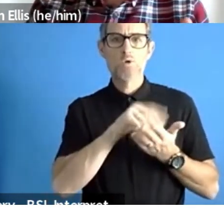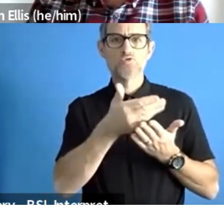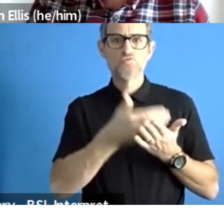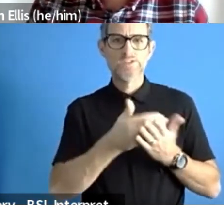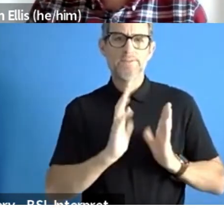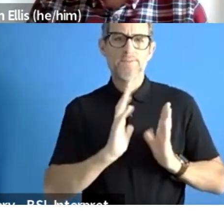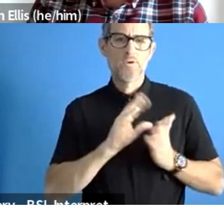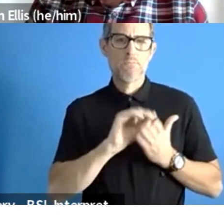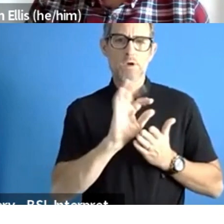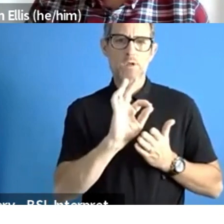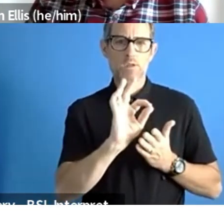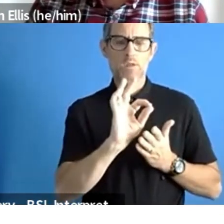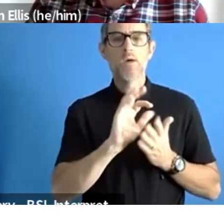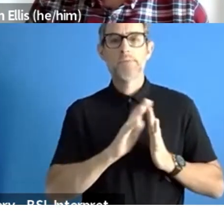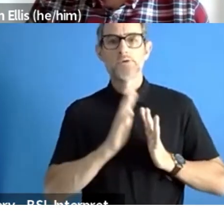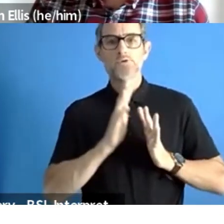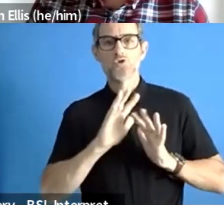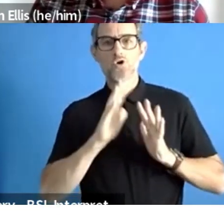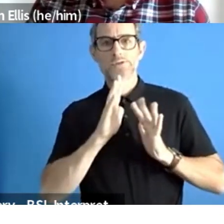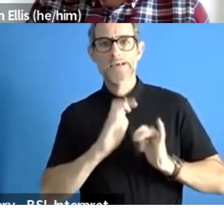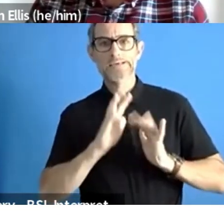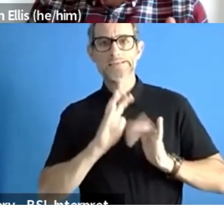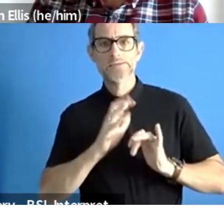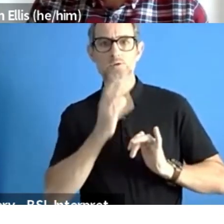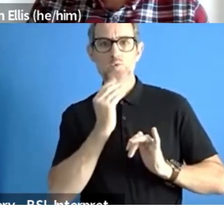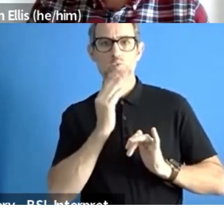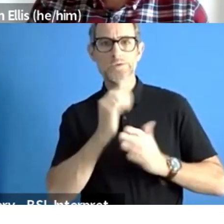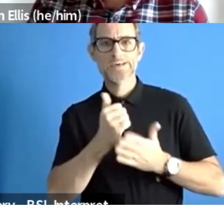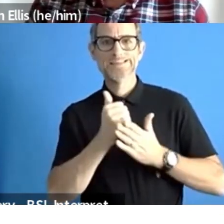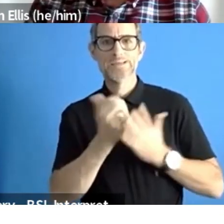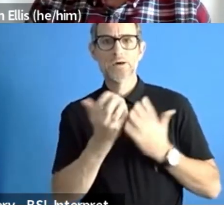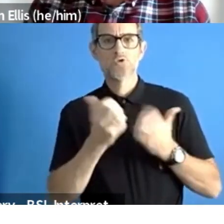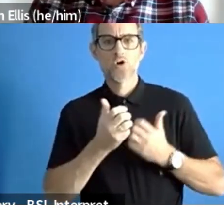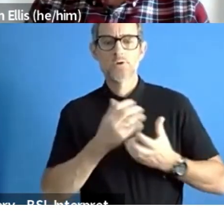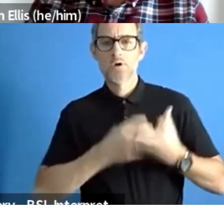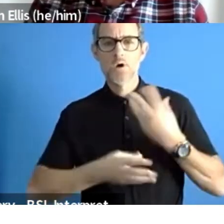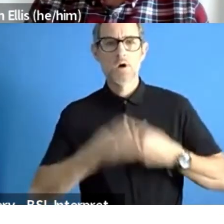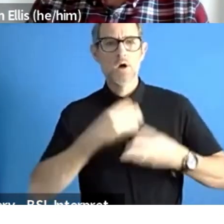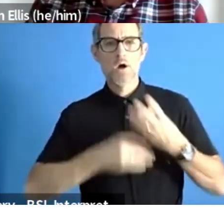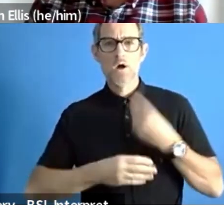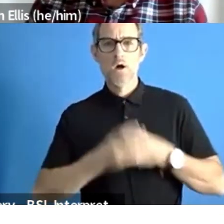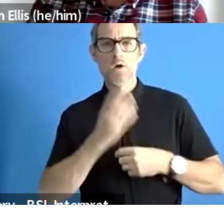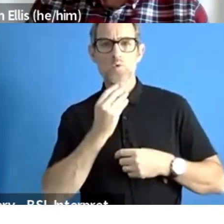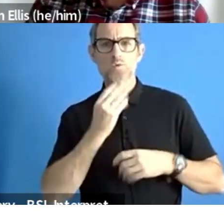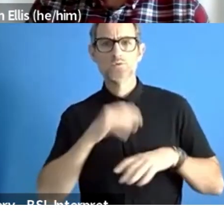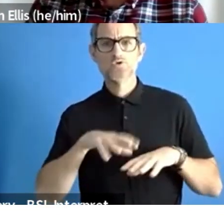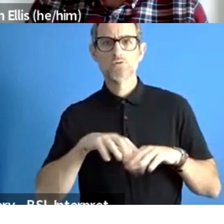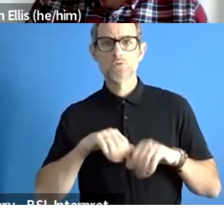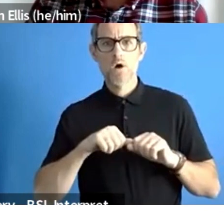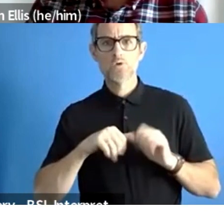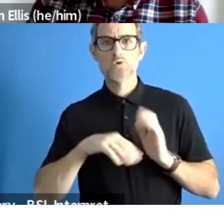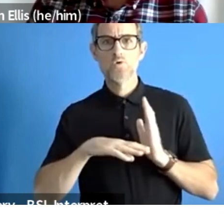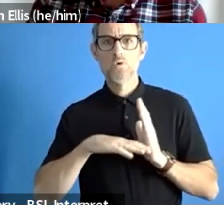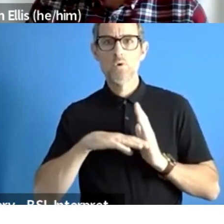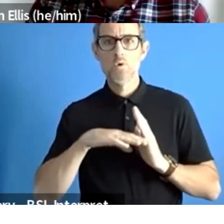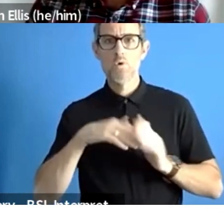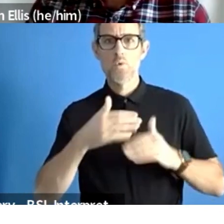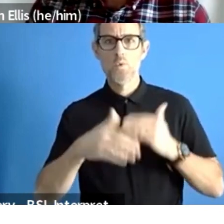testing it, using assistive technology and then you start seeing things.